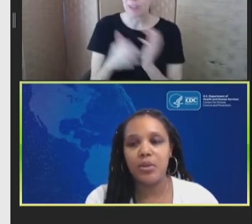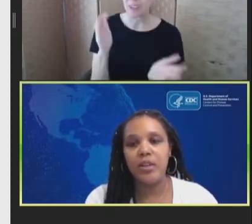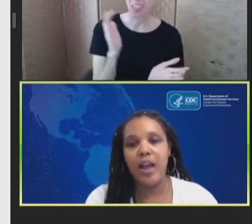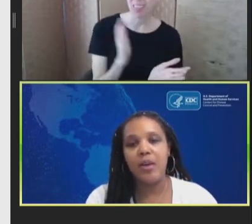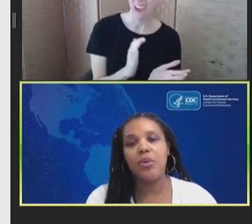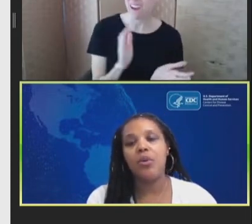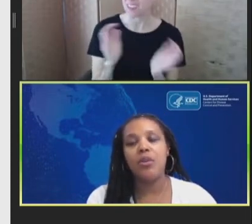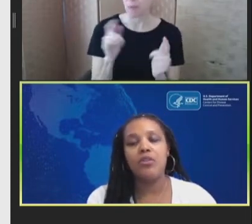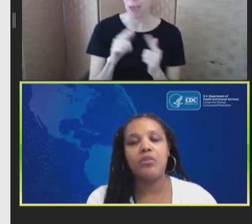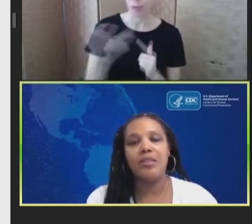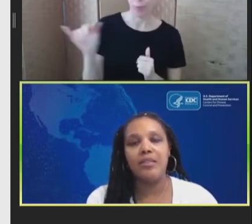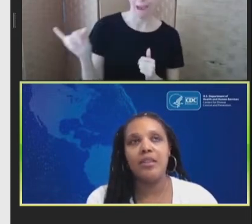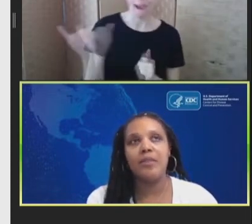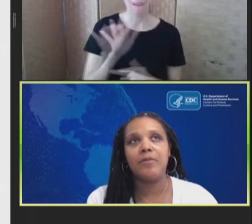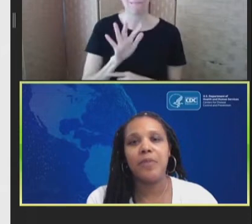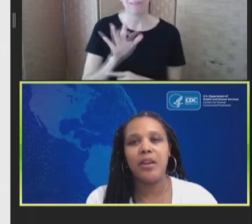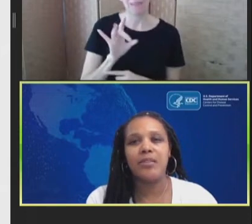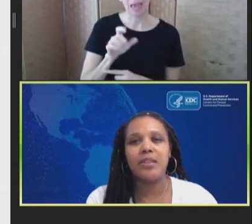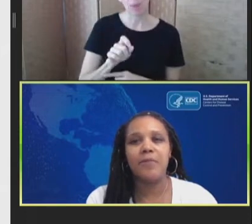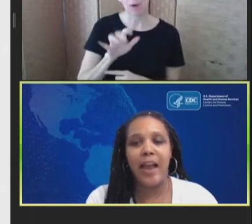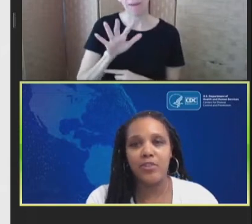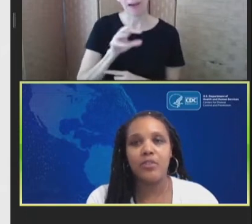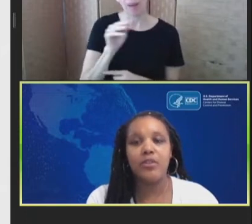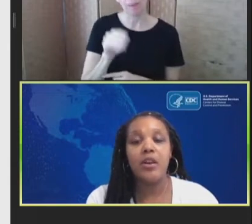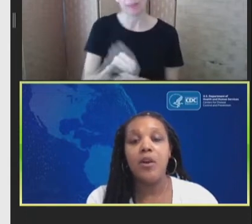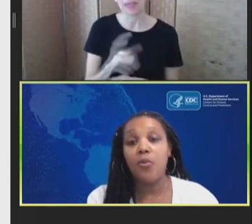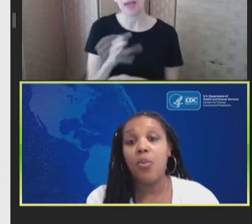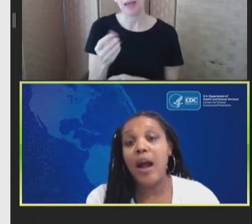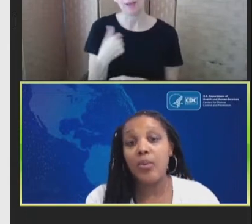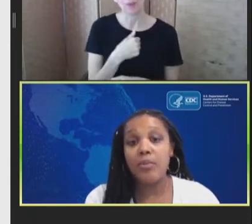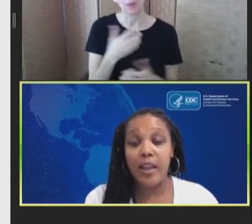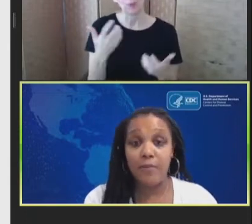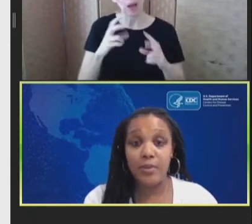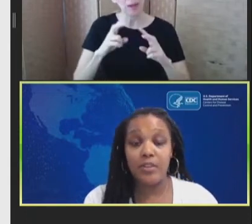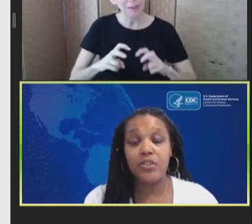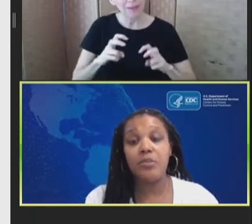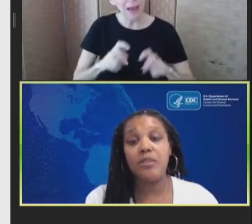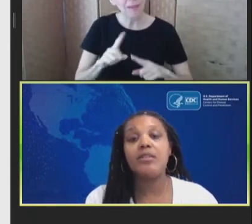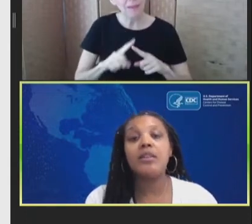real time, we were also assessing different things and factors for why we might have potentially been